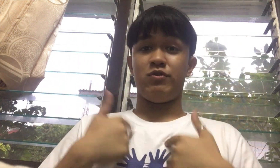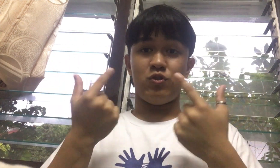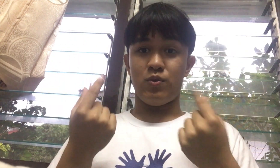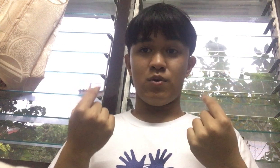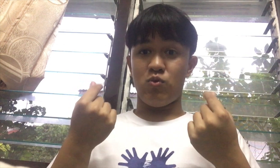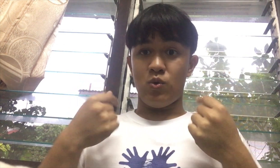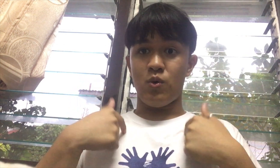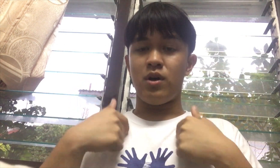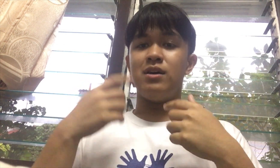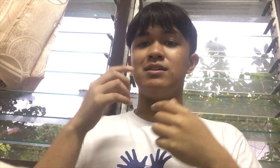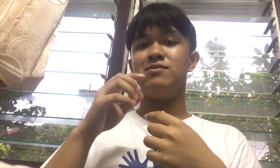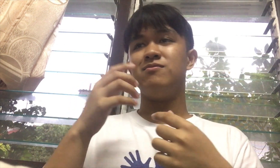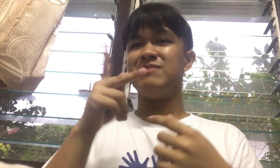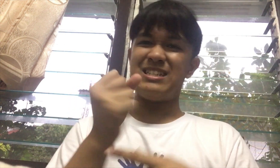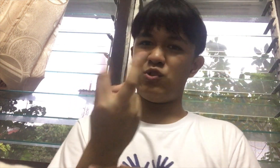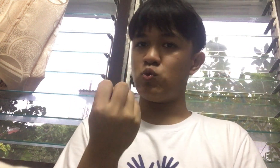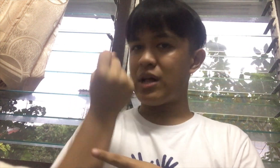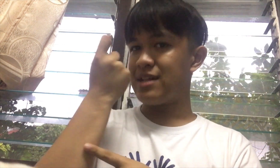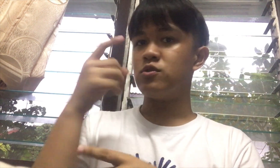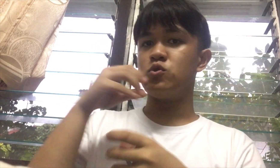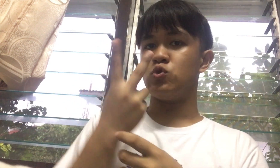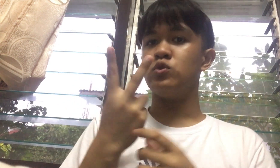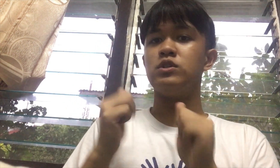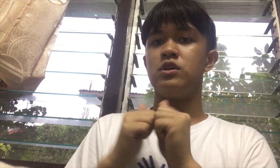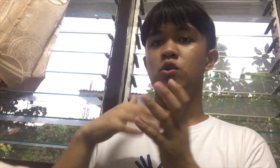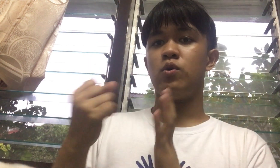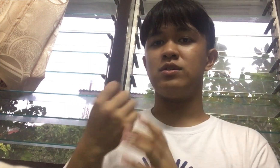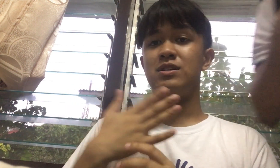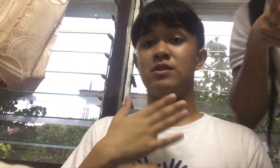Clarify, I'm also in grade K-12 with one of my classmates who's also deaf